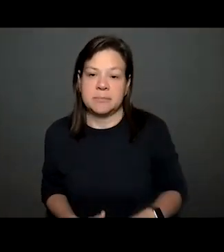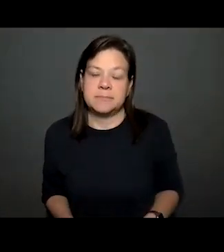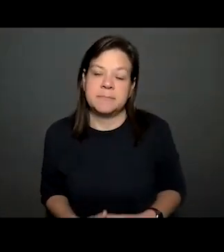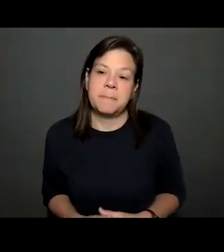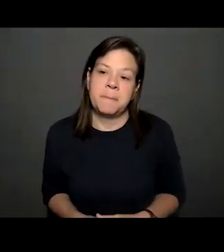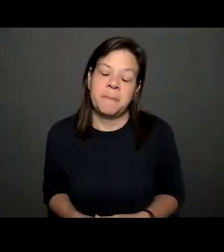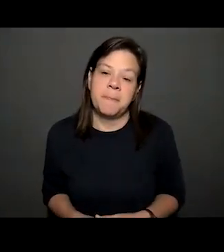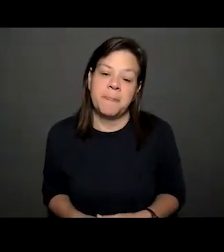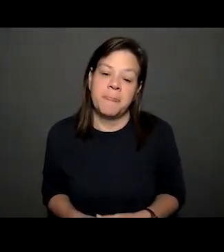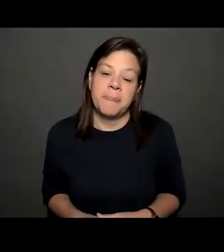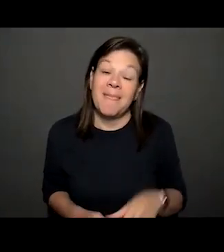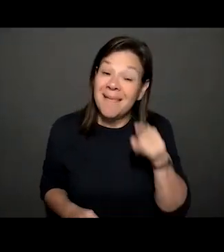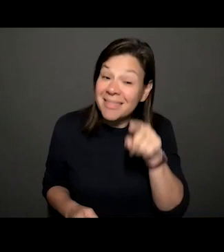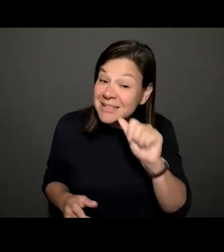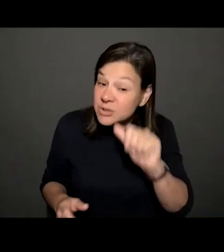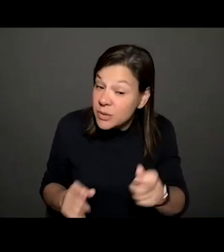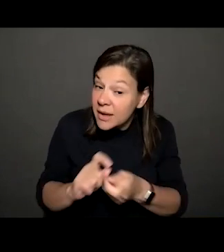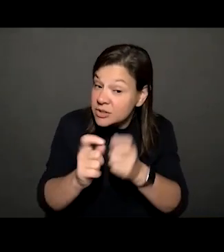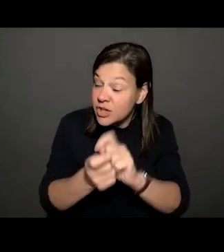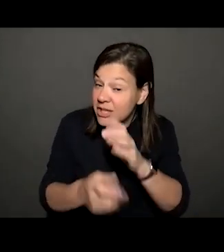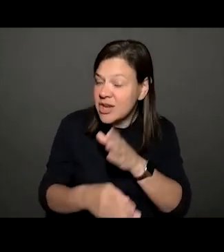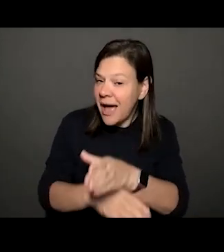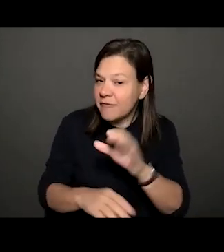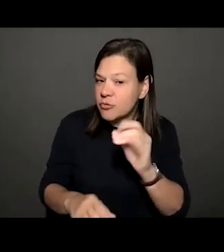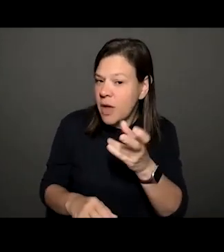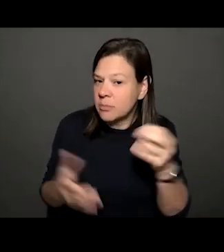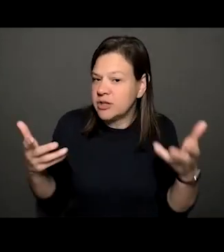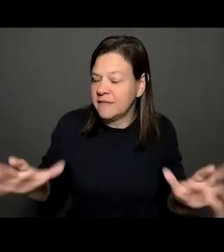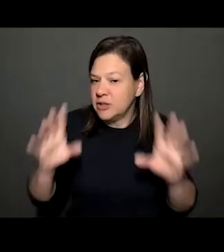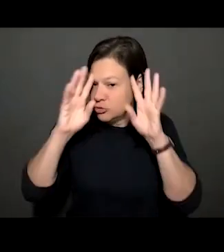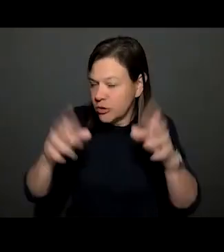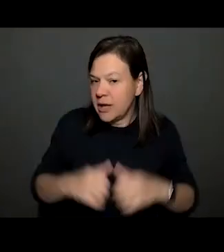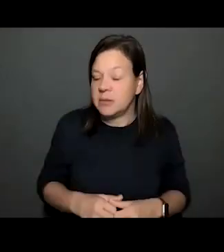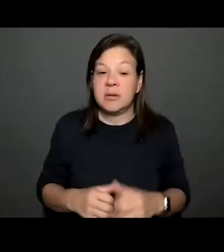IF YOU ADD A NEW PROPERTY AND YOU DECIDE YOU WANT IT